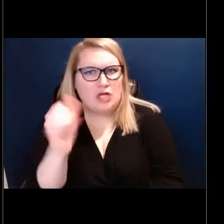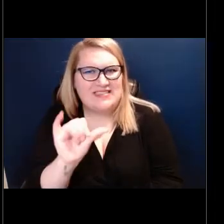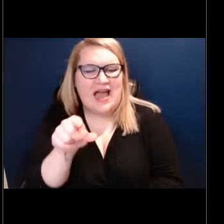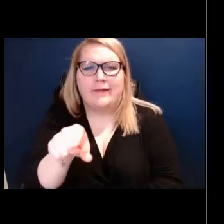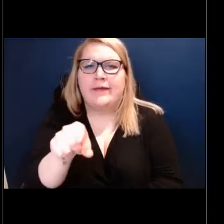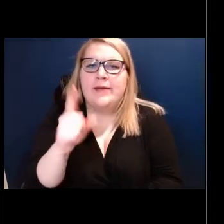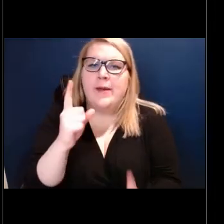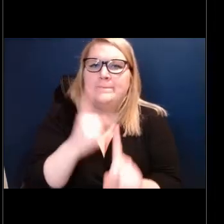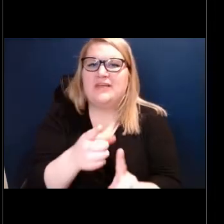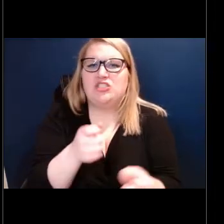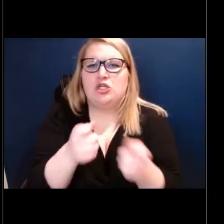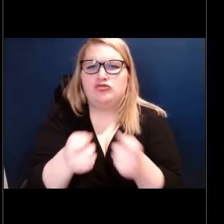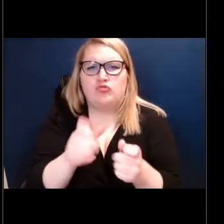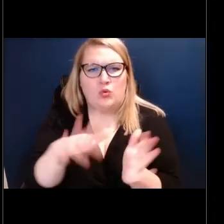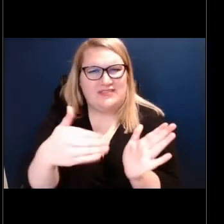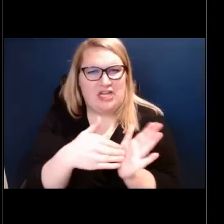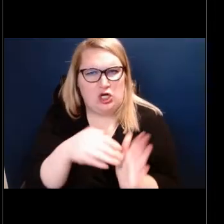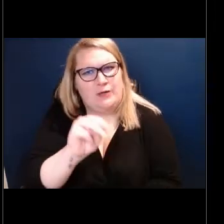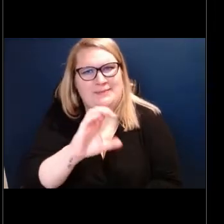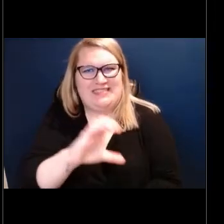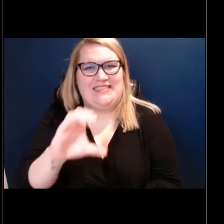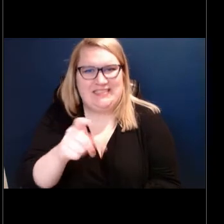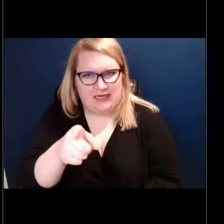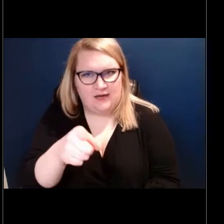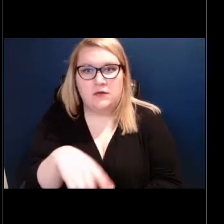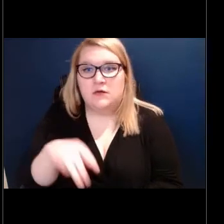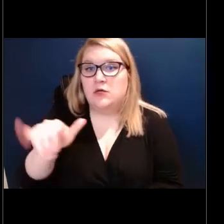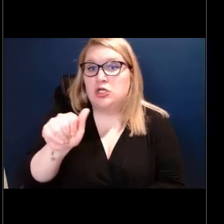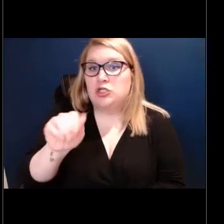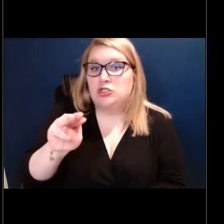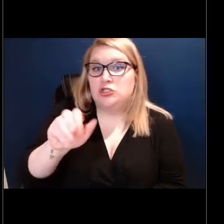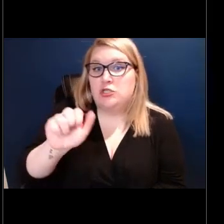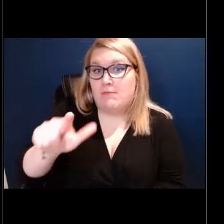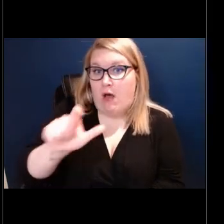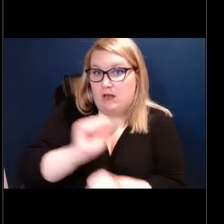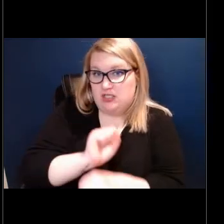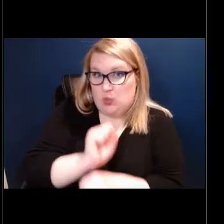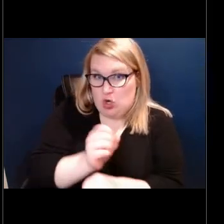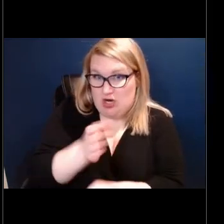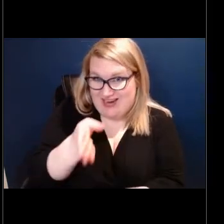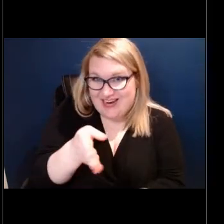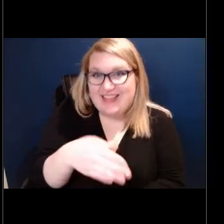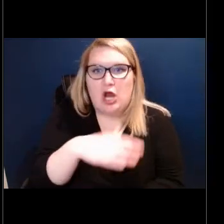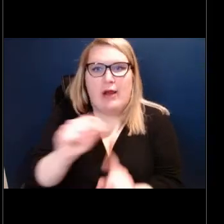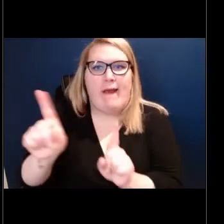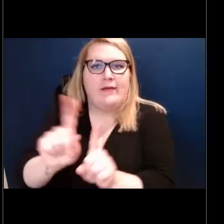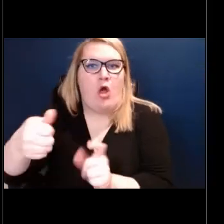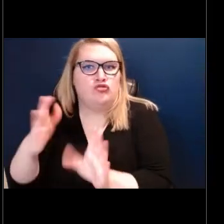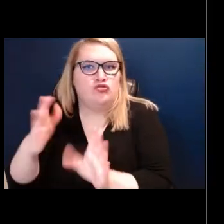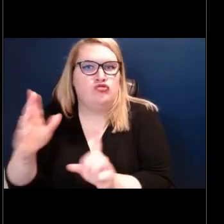We have Jamal who's working right here and he or another controller are working 24/7